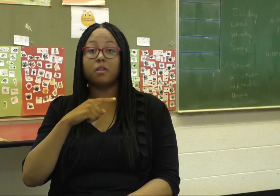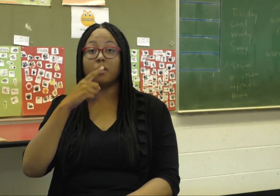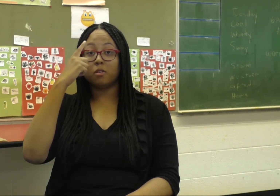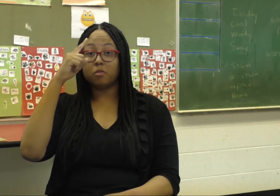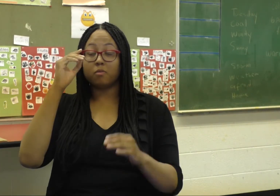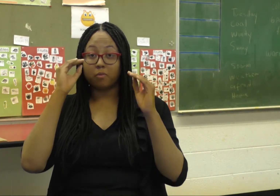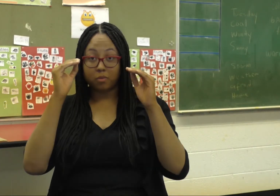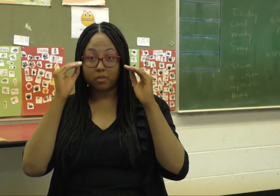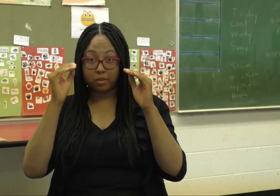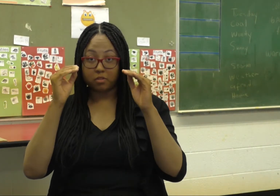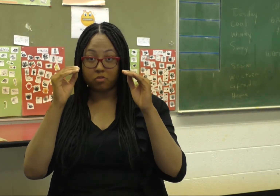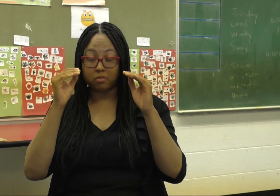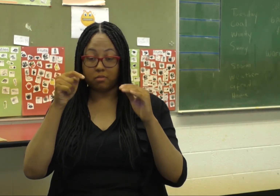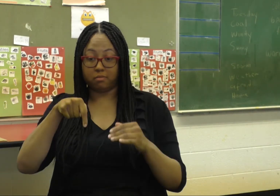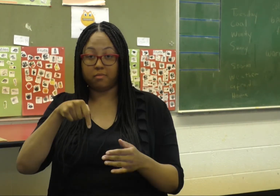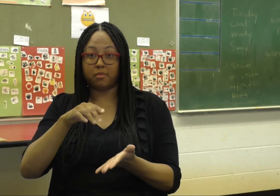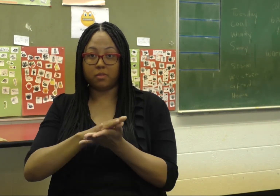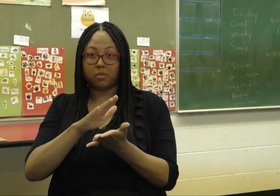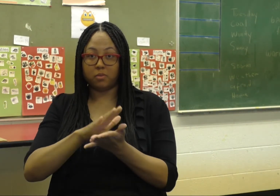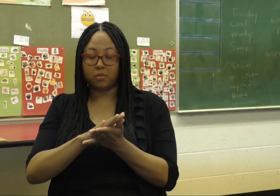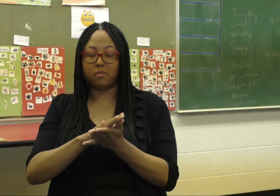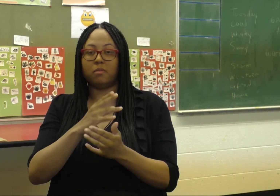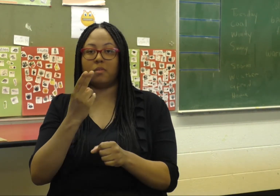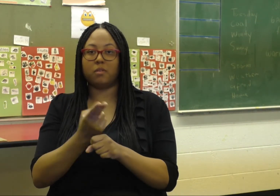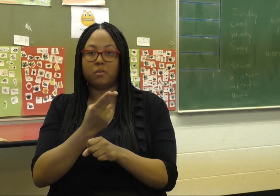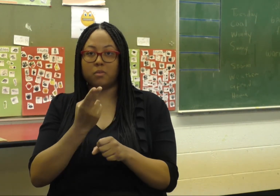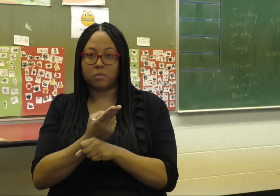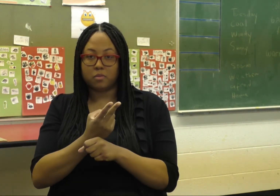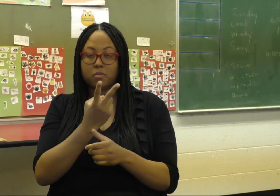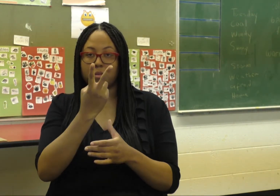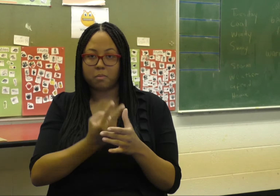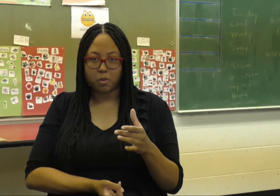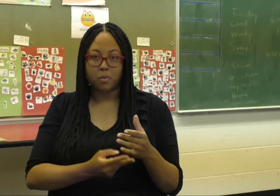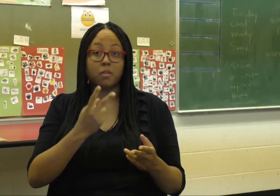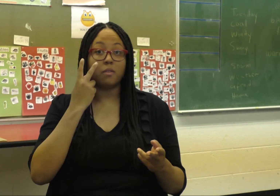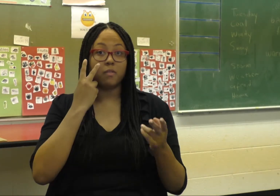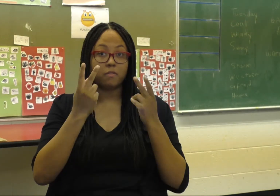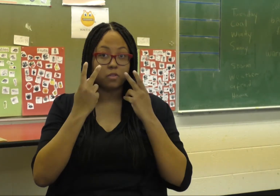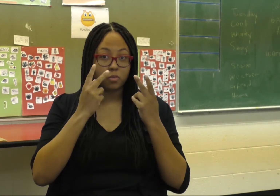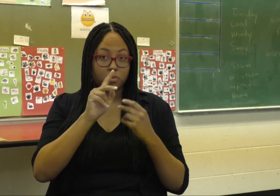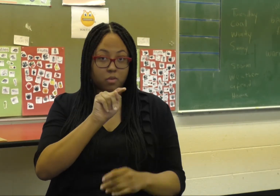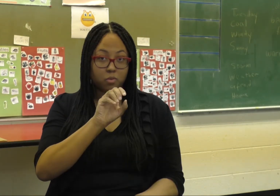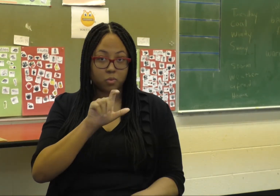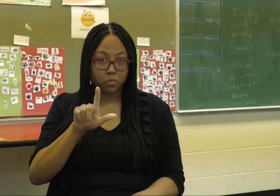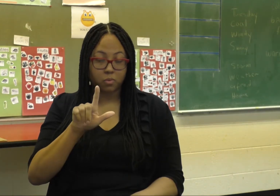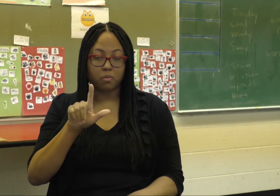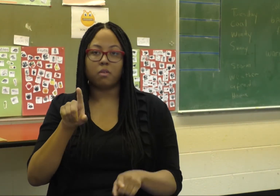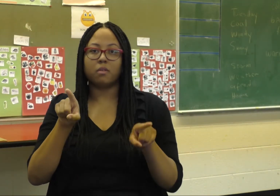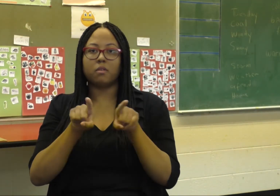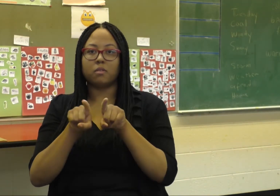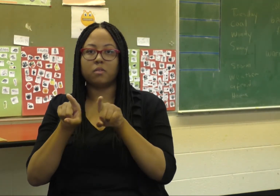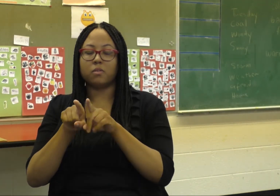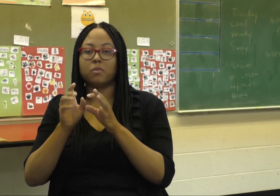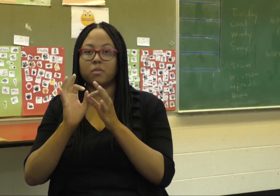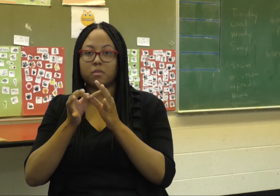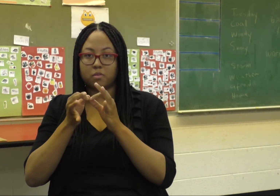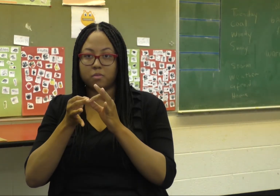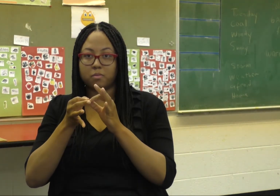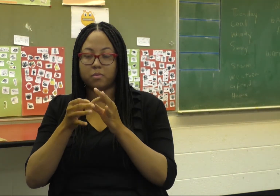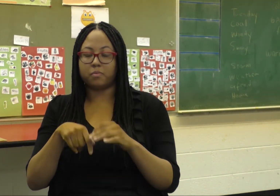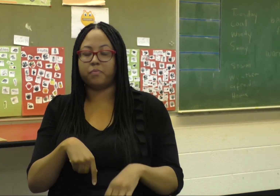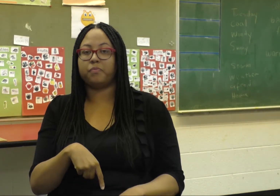For teaching this school uses visual tools as well as interpreting.